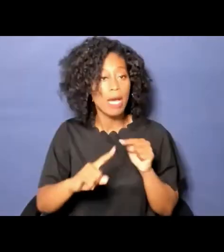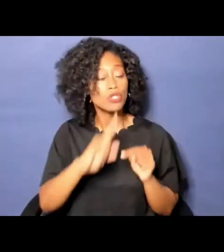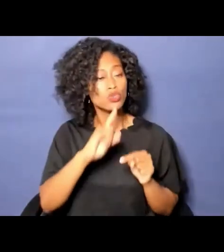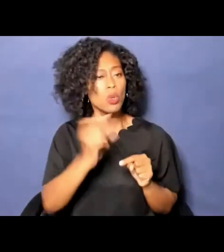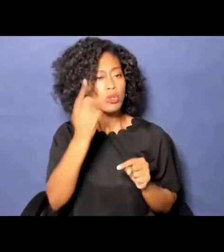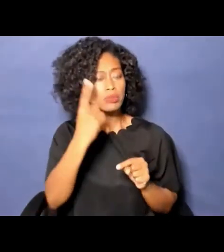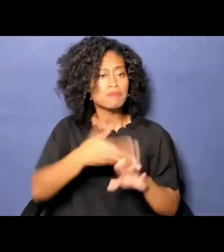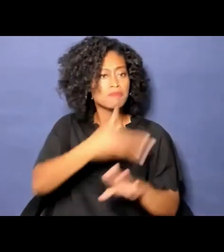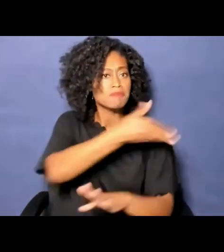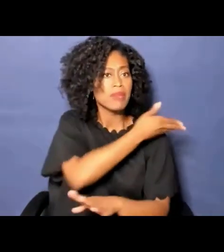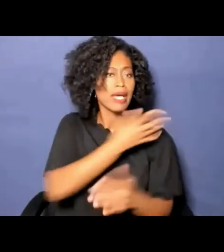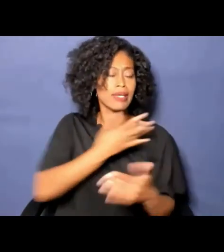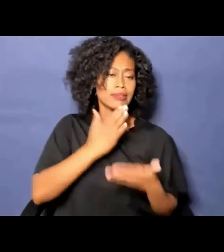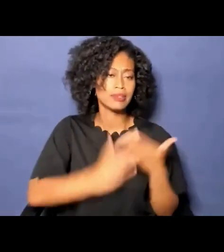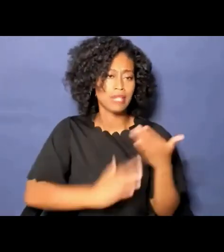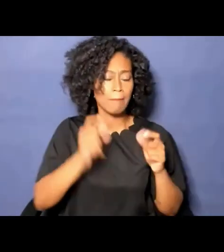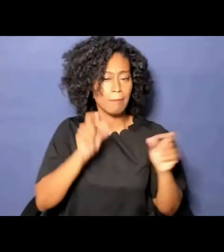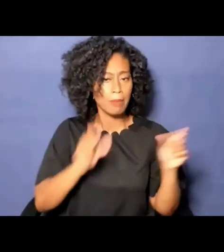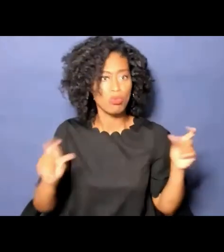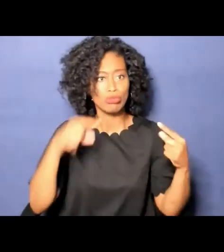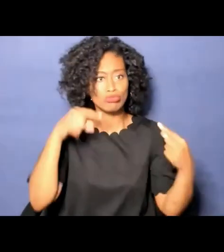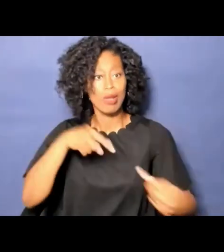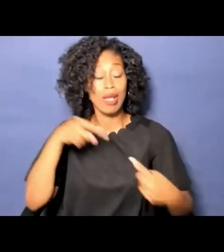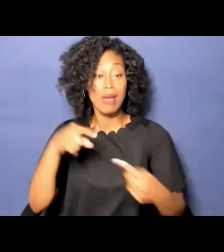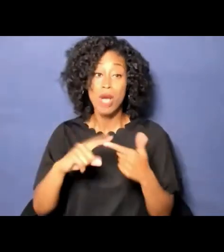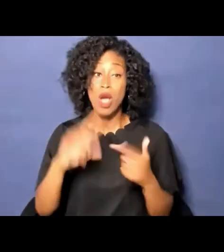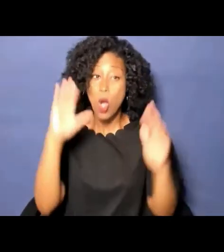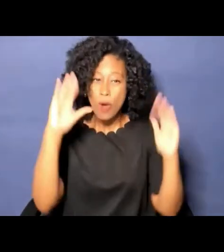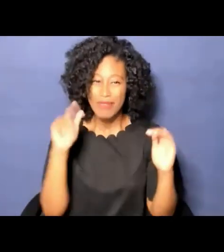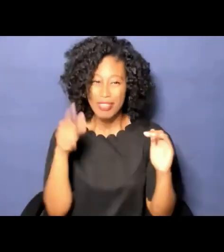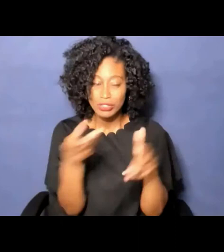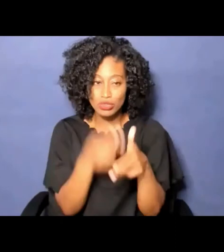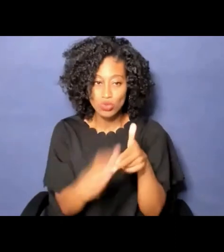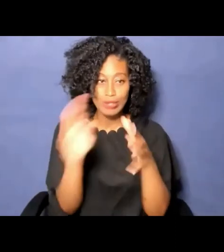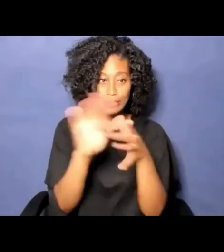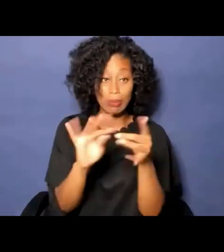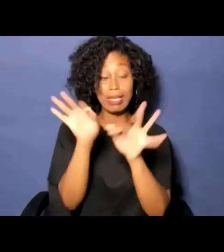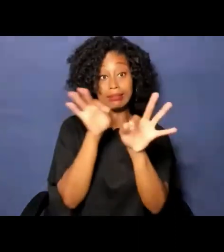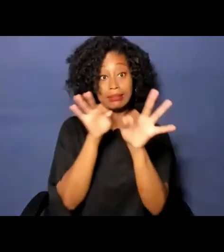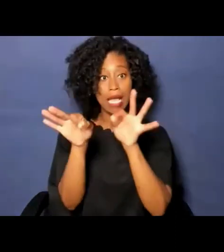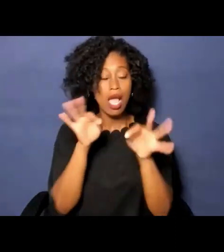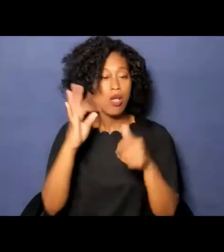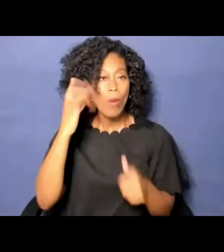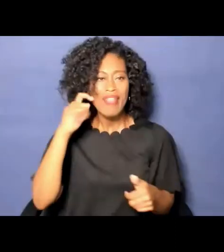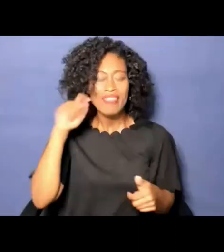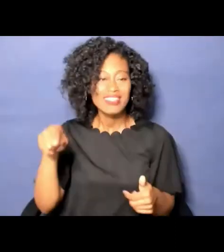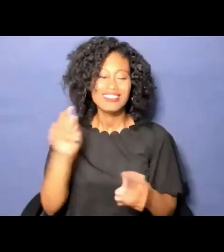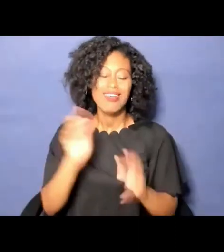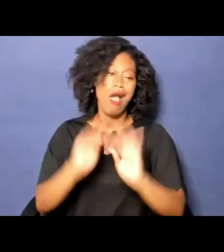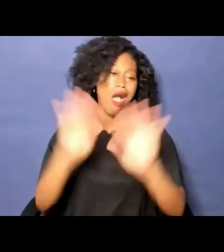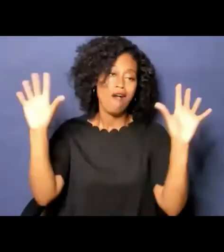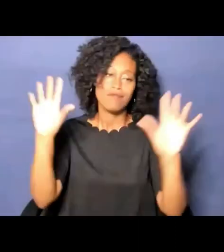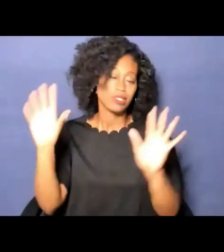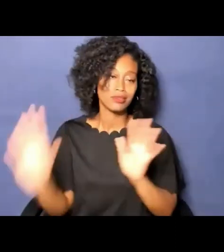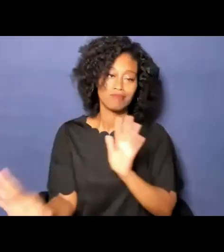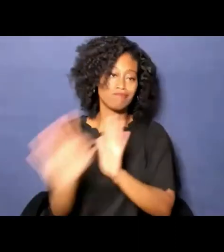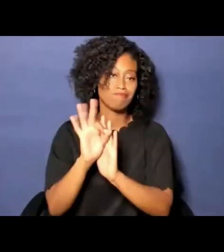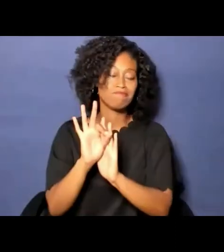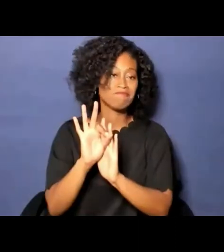story will help you understand why this is such an obvious choice for me during my AERA presidency.